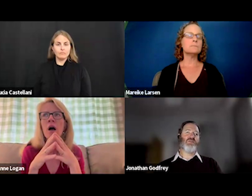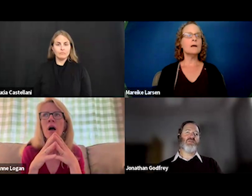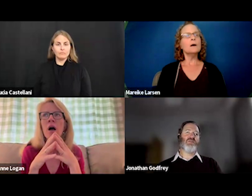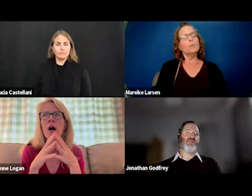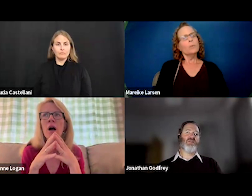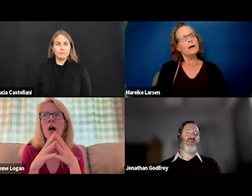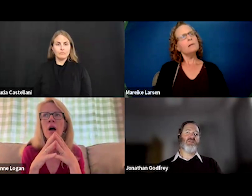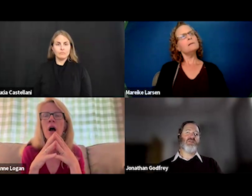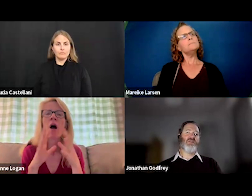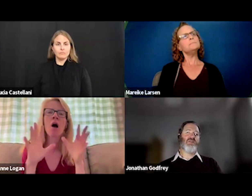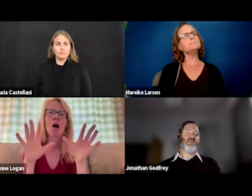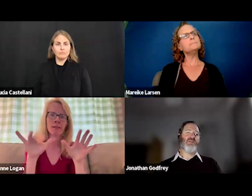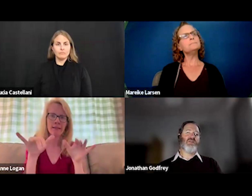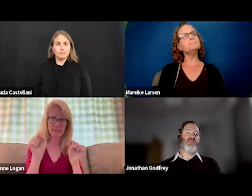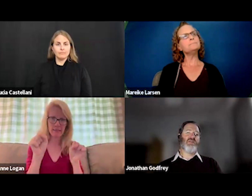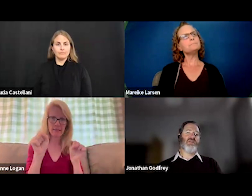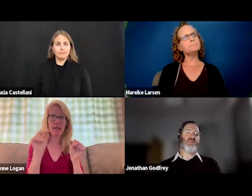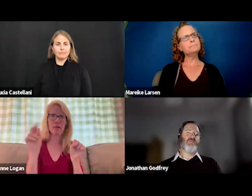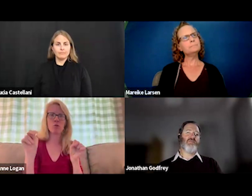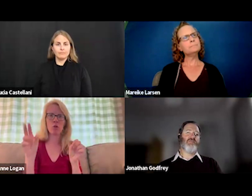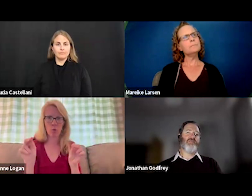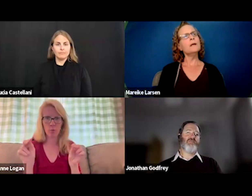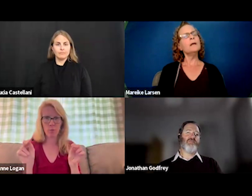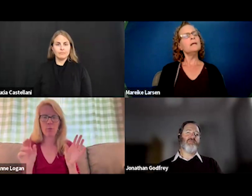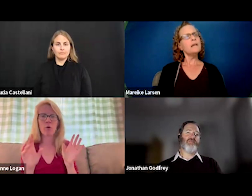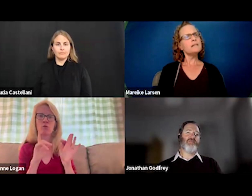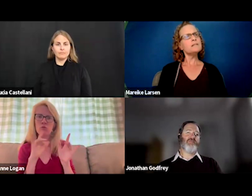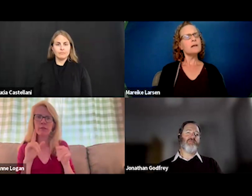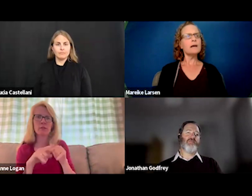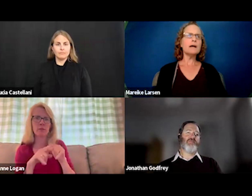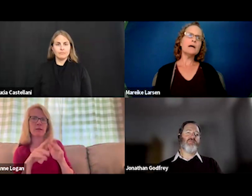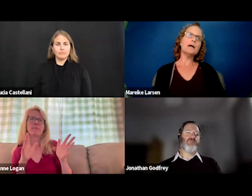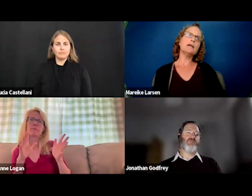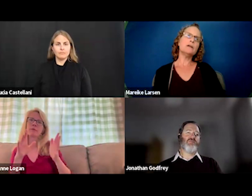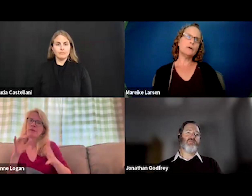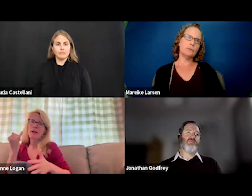Well, yes and no.